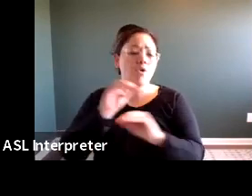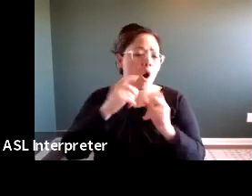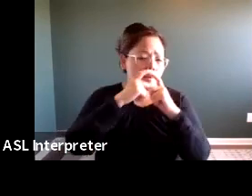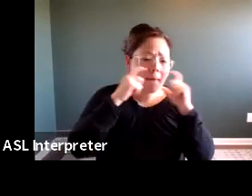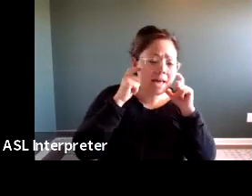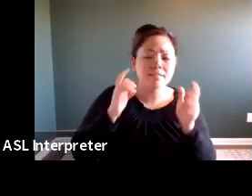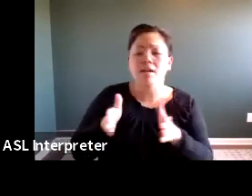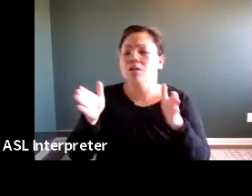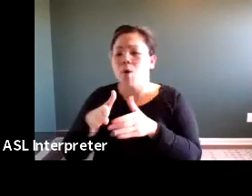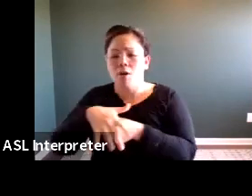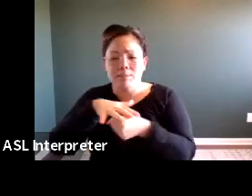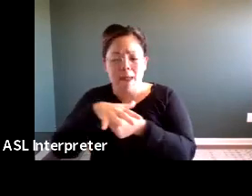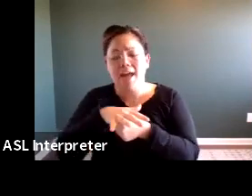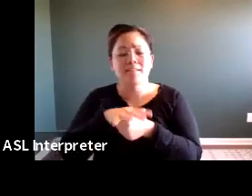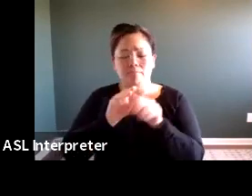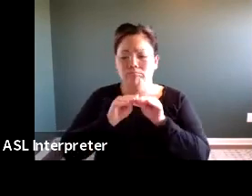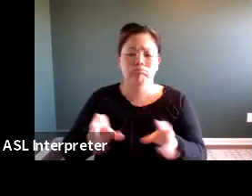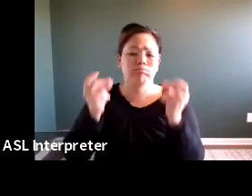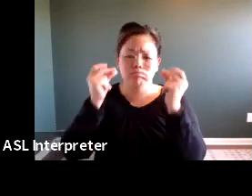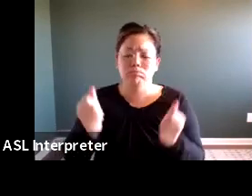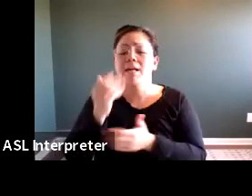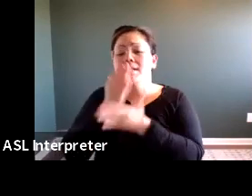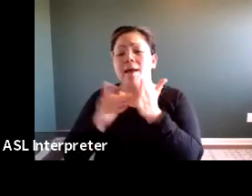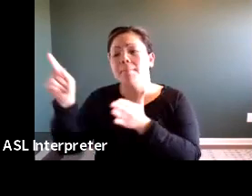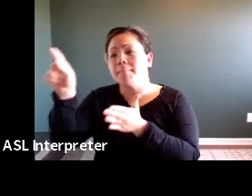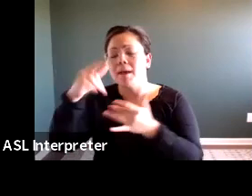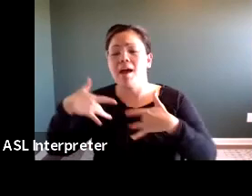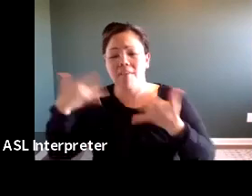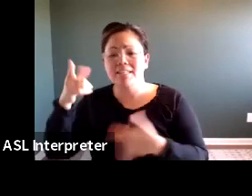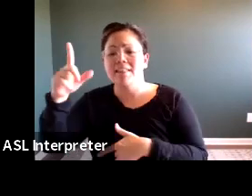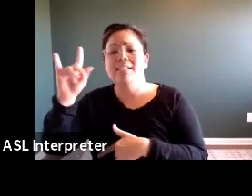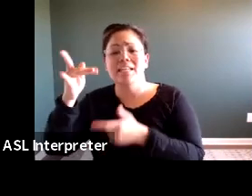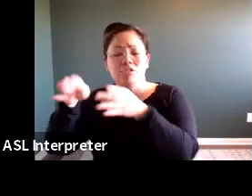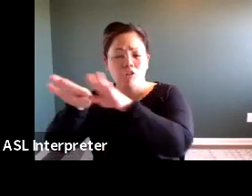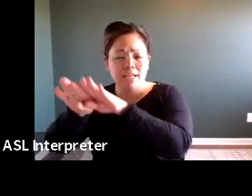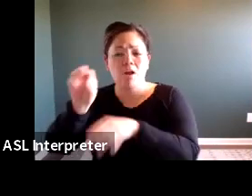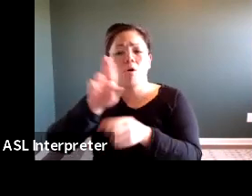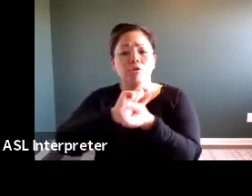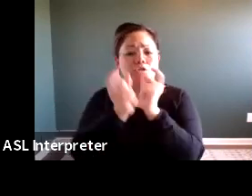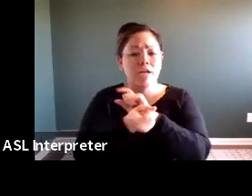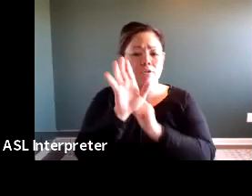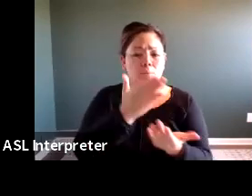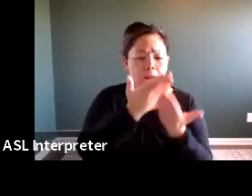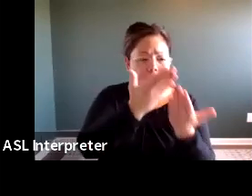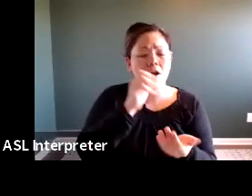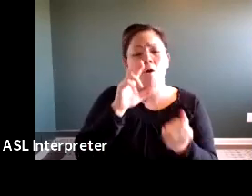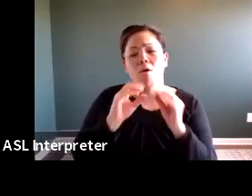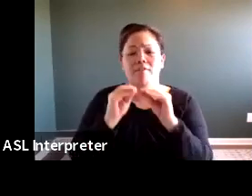And so when some events, in some places in the state that, you know, they have shutdown or change recommendations, or kind of fix that situation.